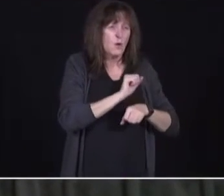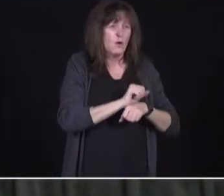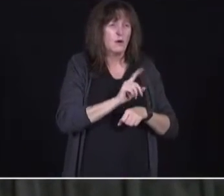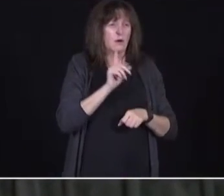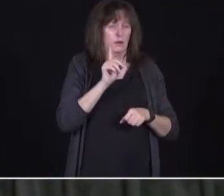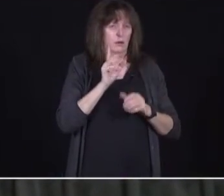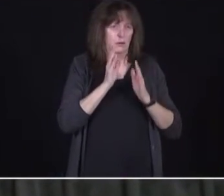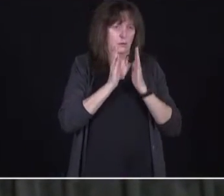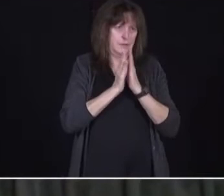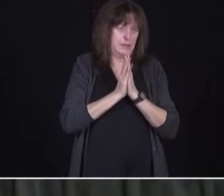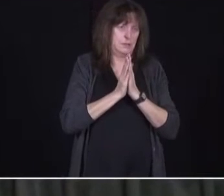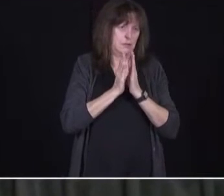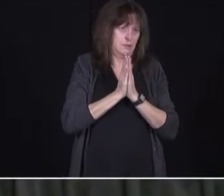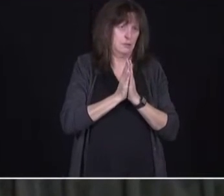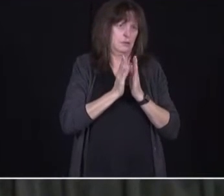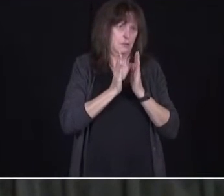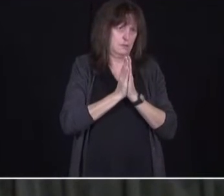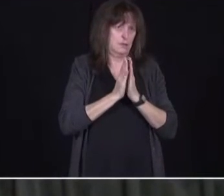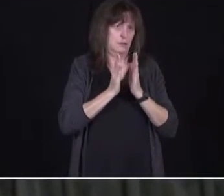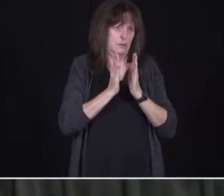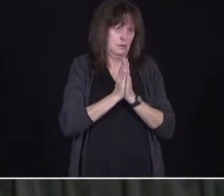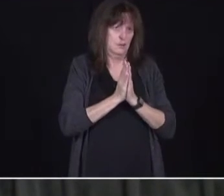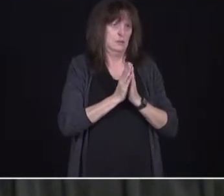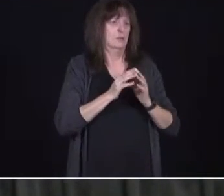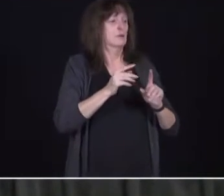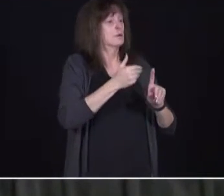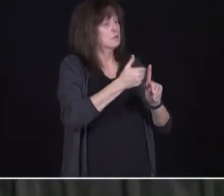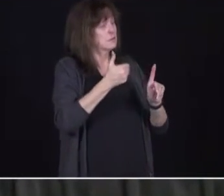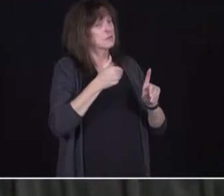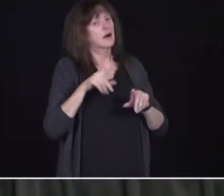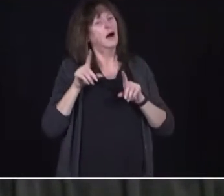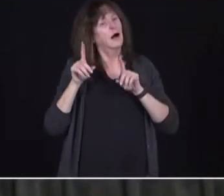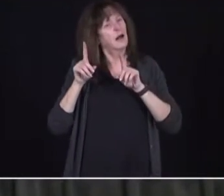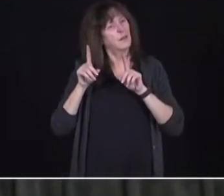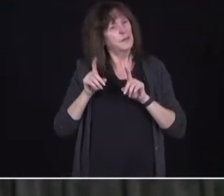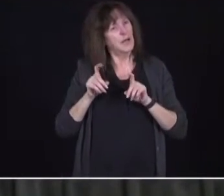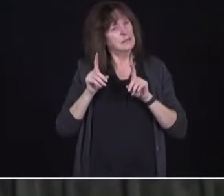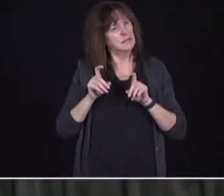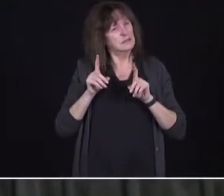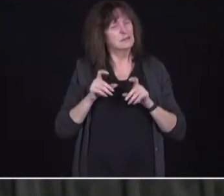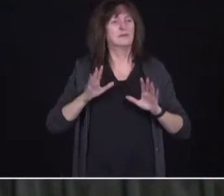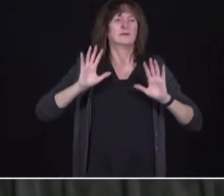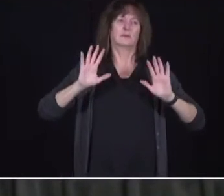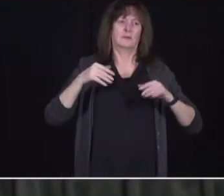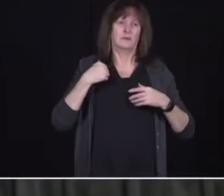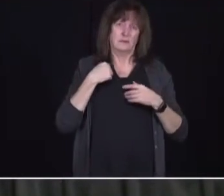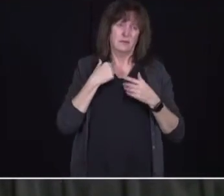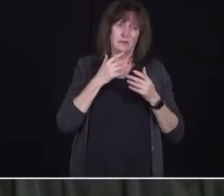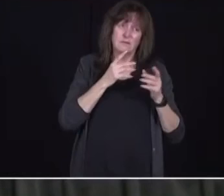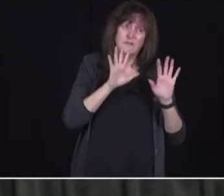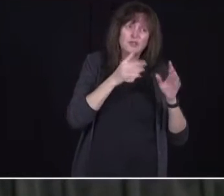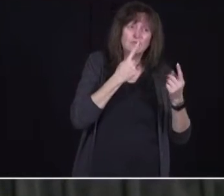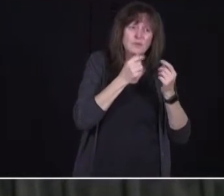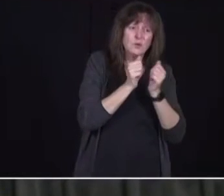health care workers and the caregivers that go in this on a daily basis. All I'm asking is please, please make sure